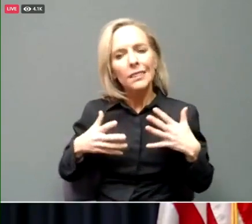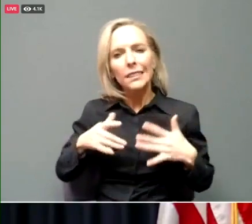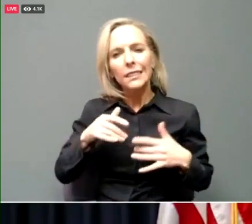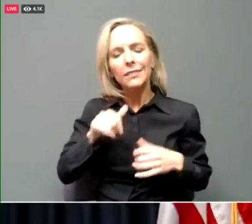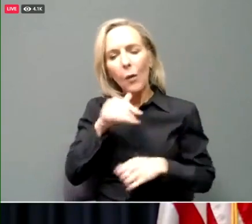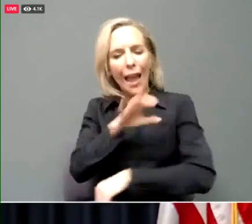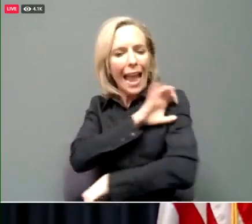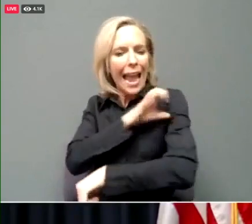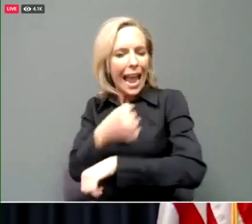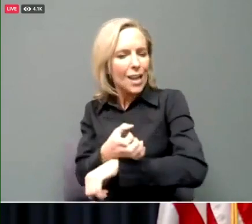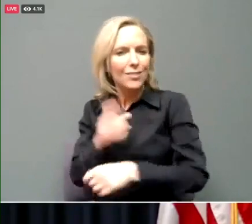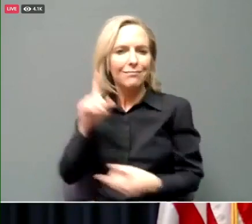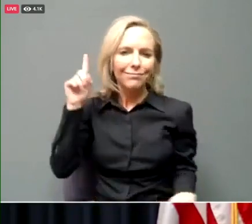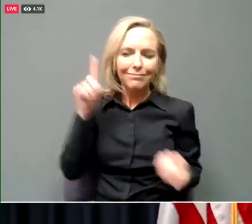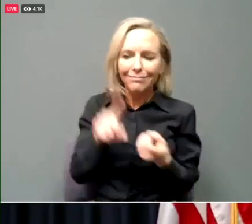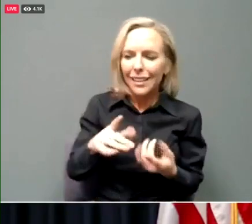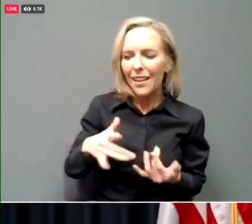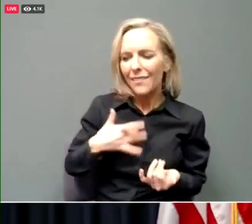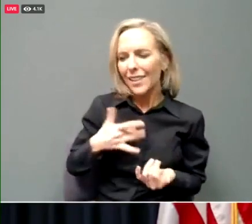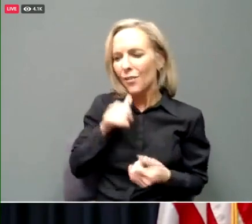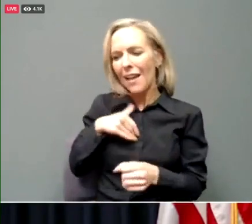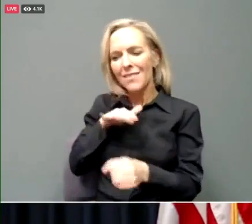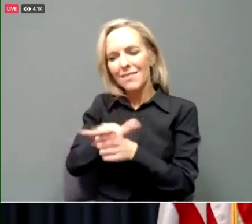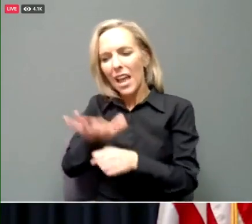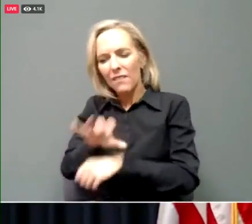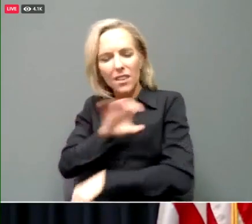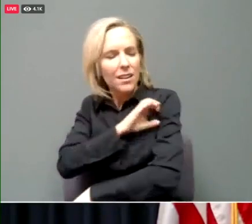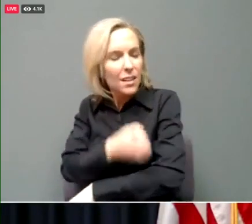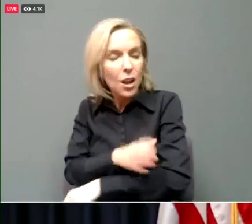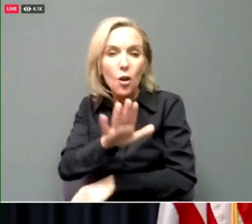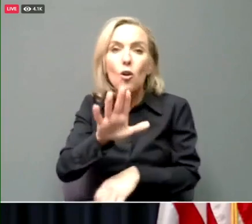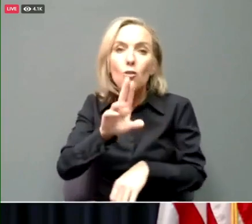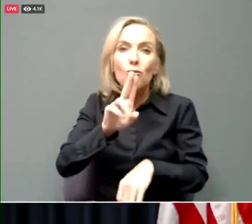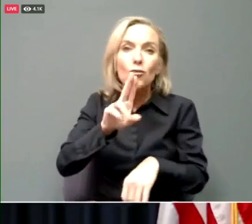your energies lower. It's even normal to have a low grade temperature. Those